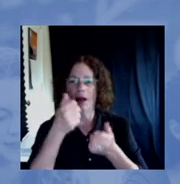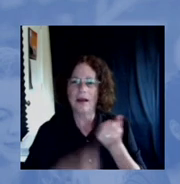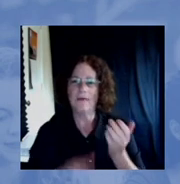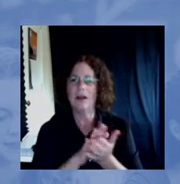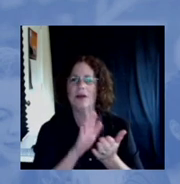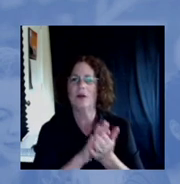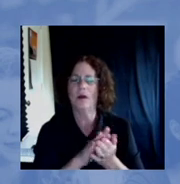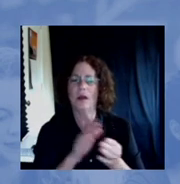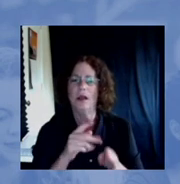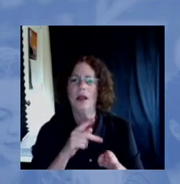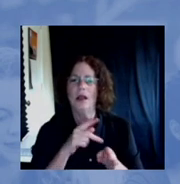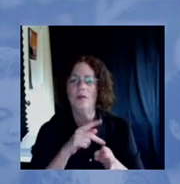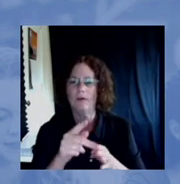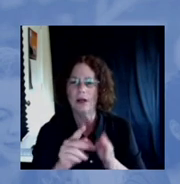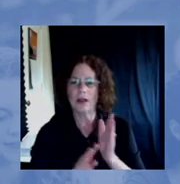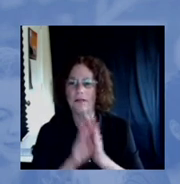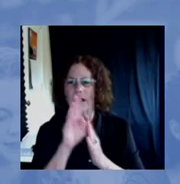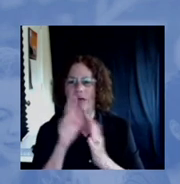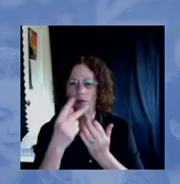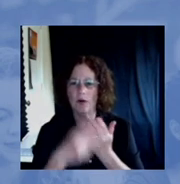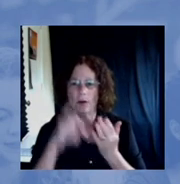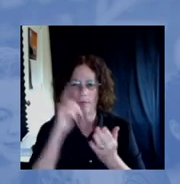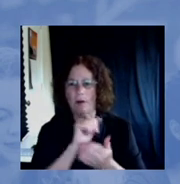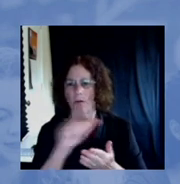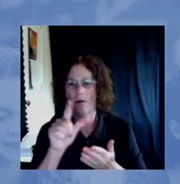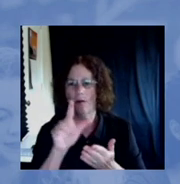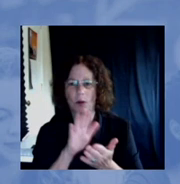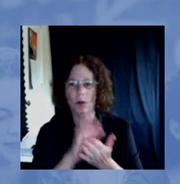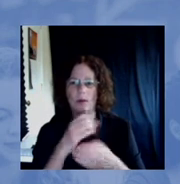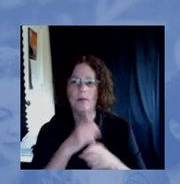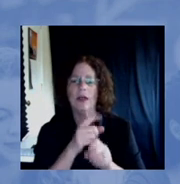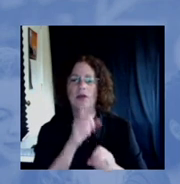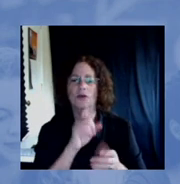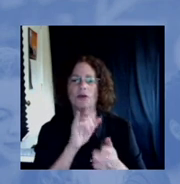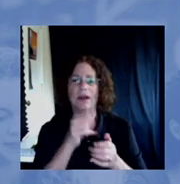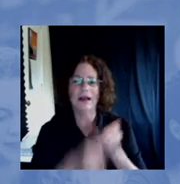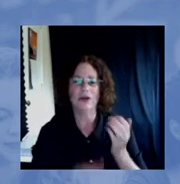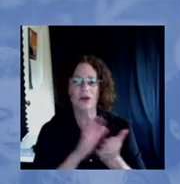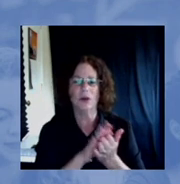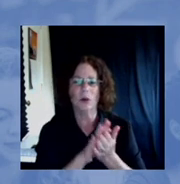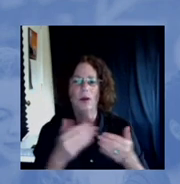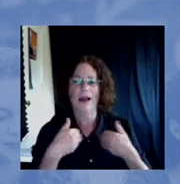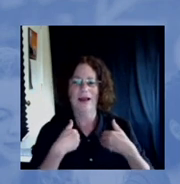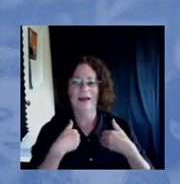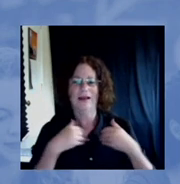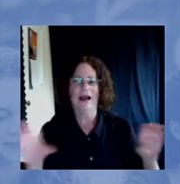PROGRAMS FOR EVERY SCHOOL, ENSURING THAT EACH SCHOOL HAS AN ACTIVE, PRODUCTIVE, NETWORK